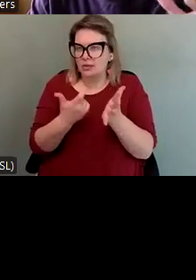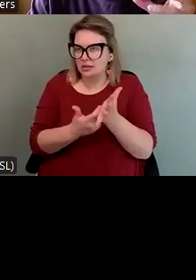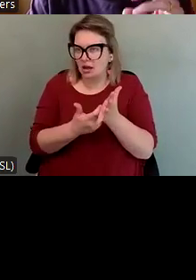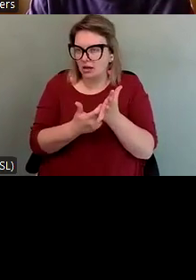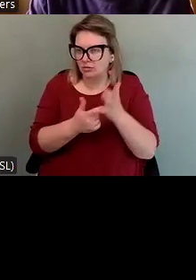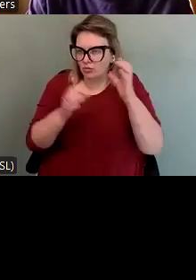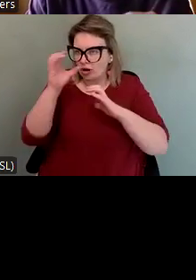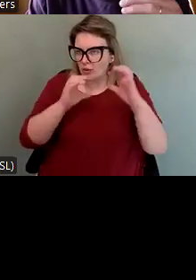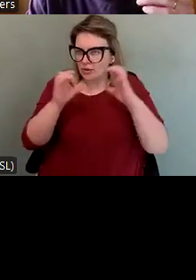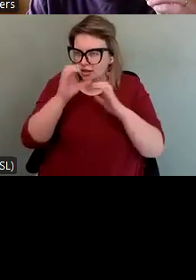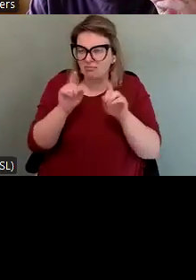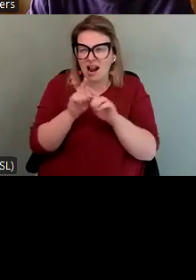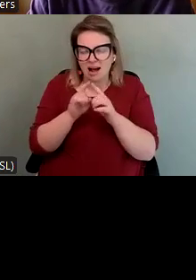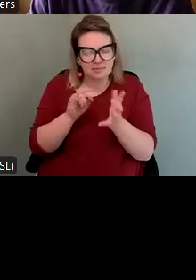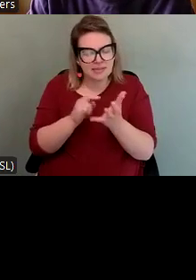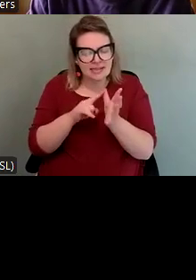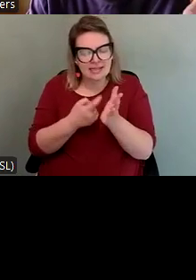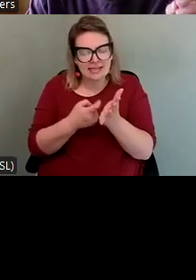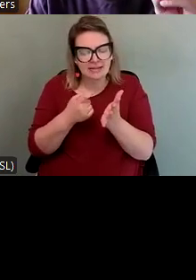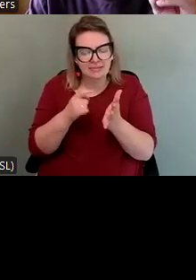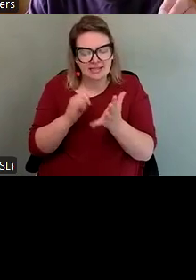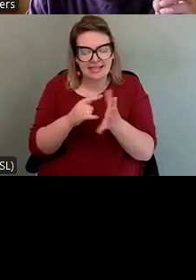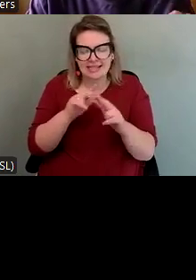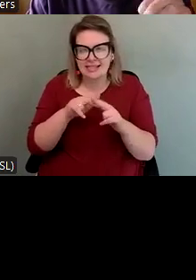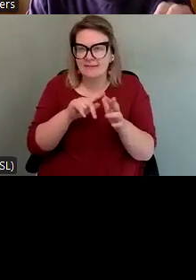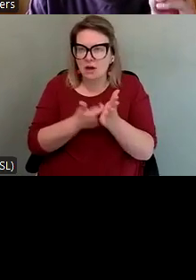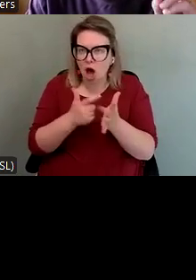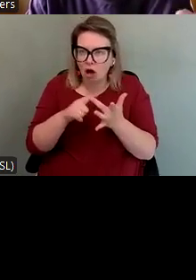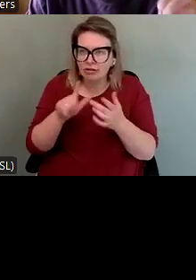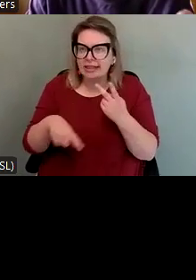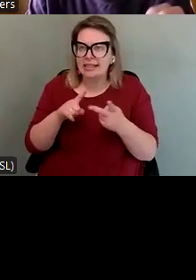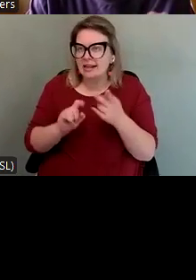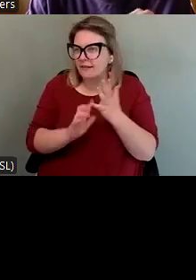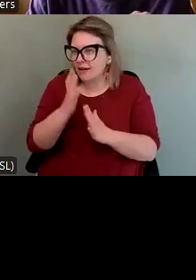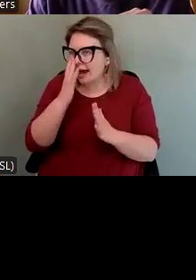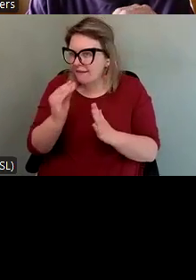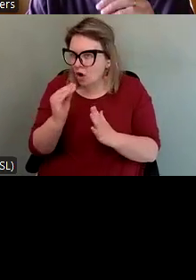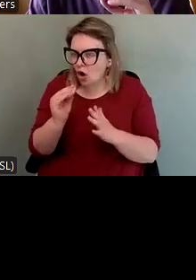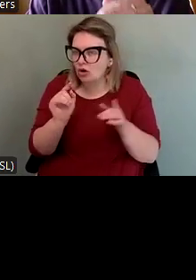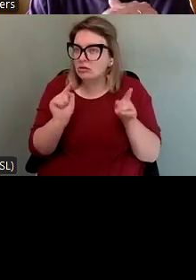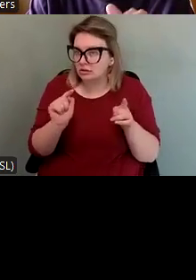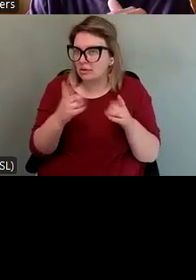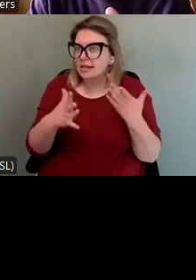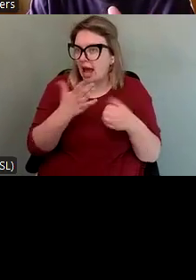if you're using Safari or Firefox, they aggressively block third-party cookies,